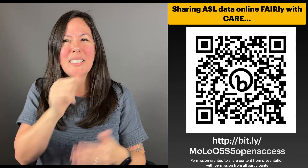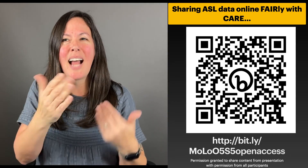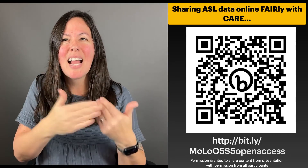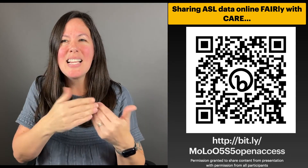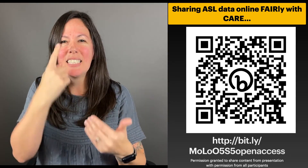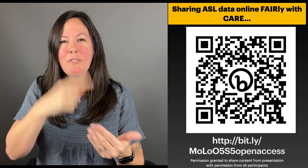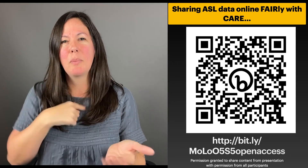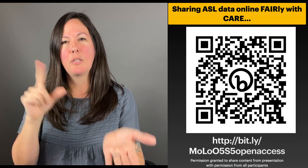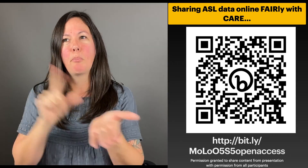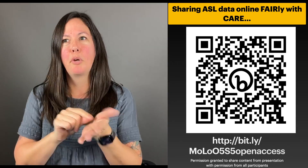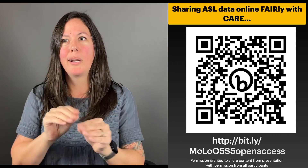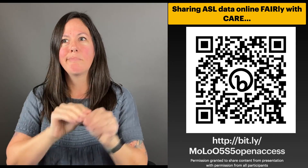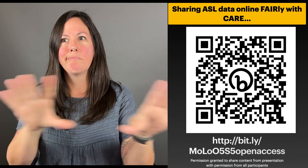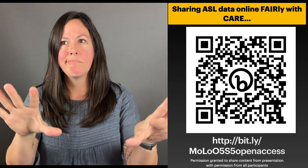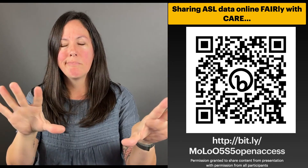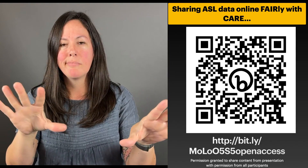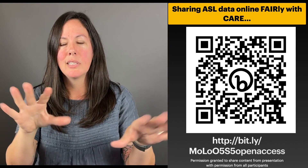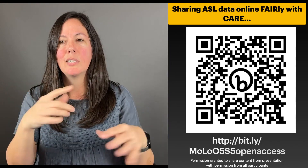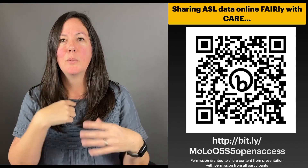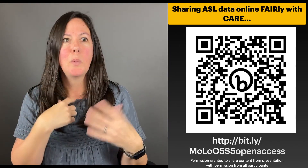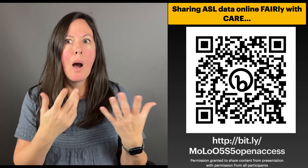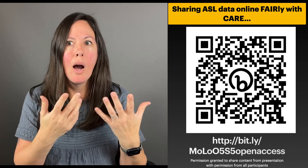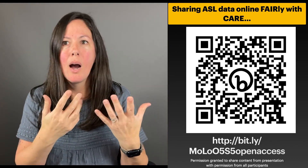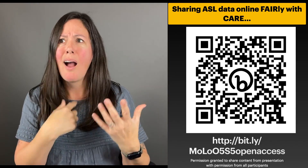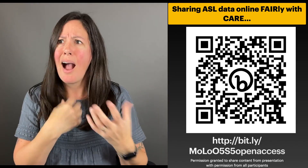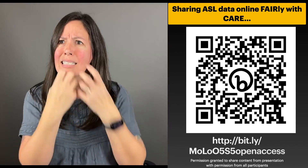I don't have the typical slide notes you might get with presentations. As you see at the bottom of the screen here, I provide a link that goes to...